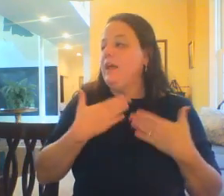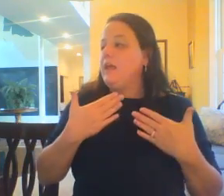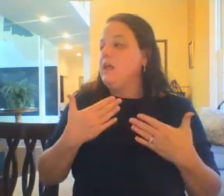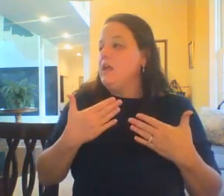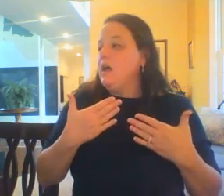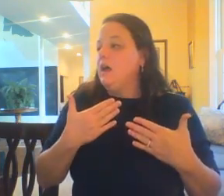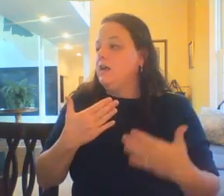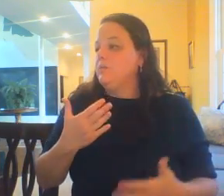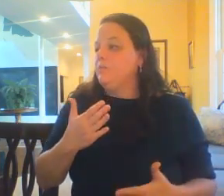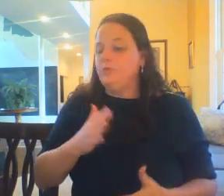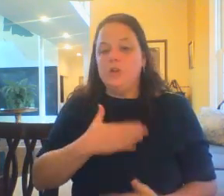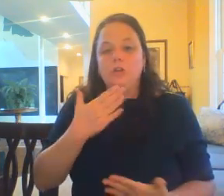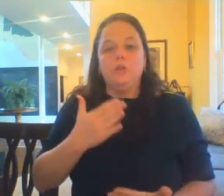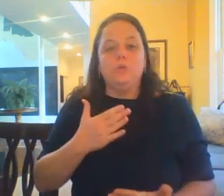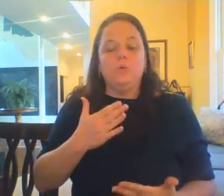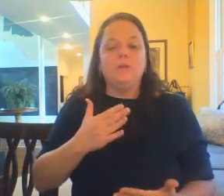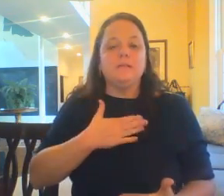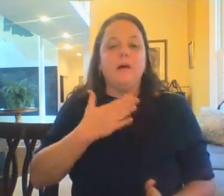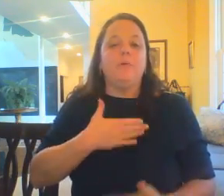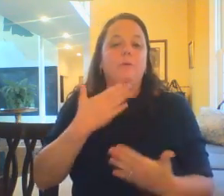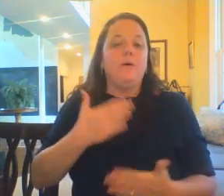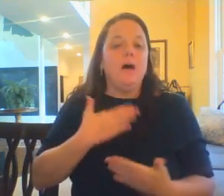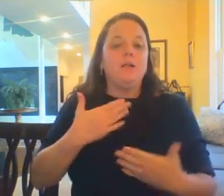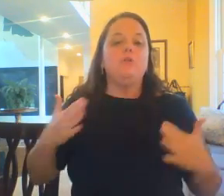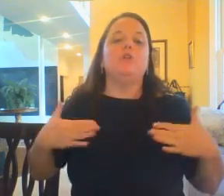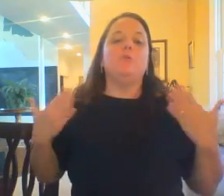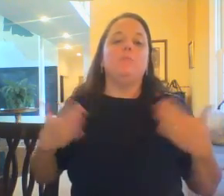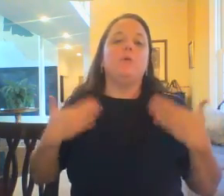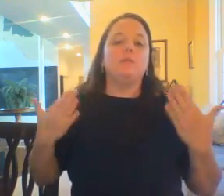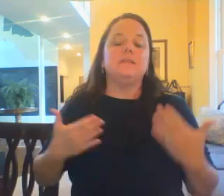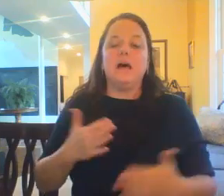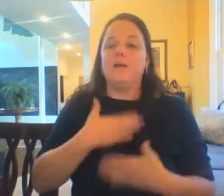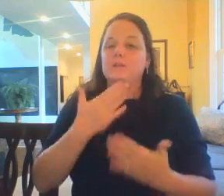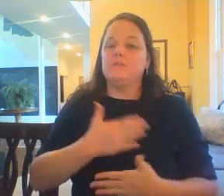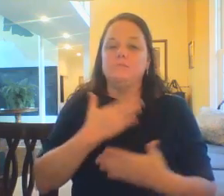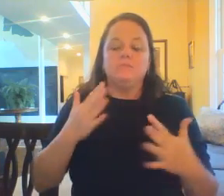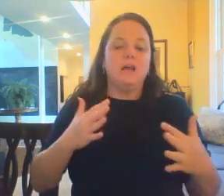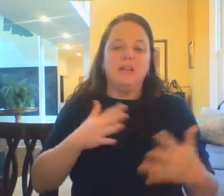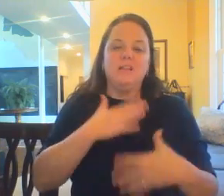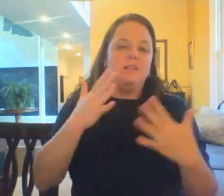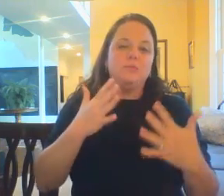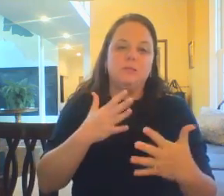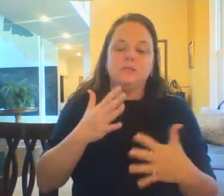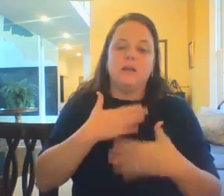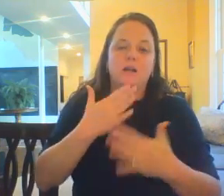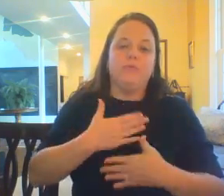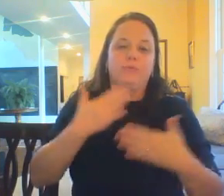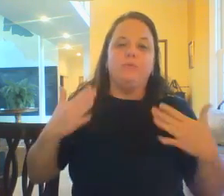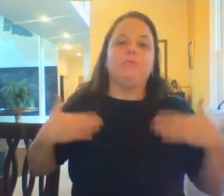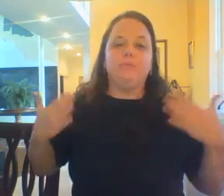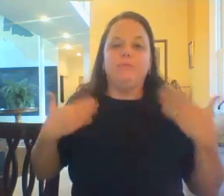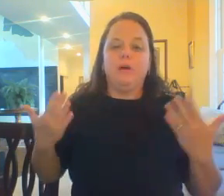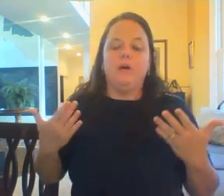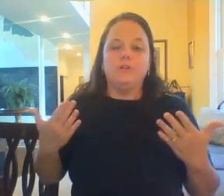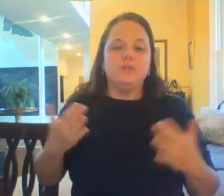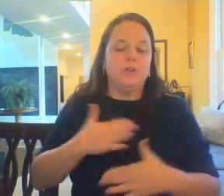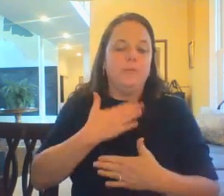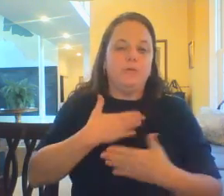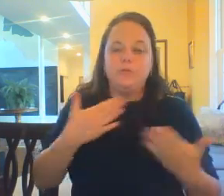and you can do one on top one on bottom you can do on both on top is this one's